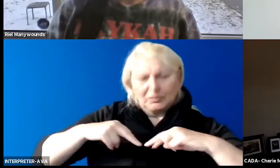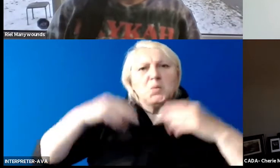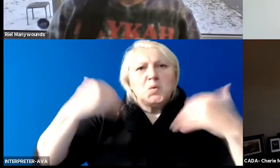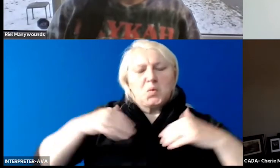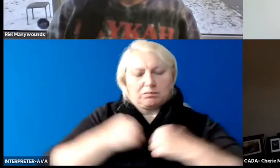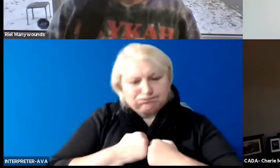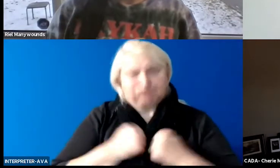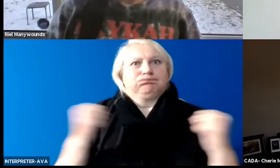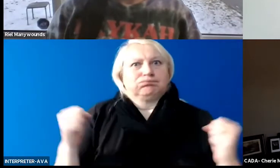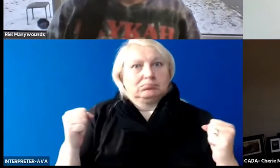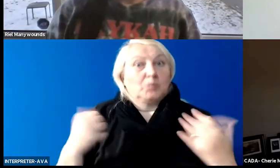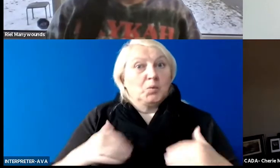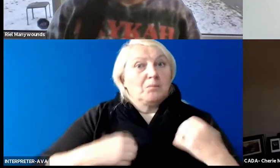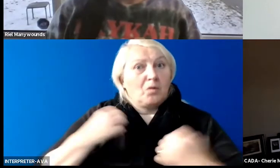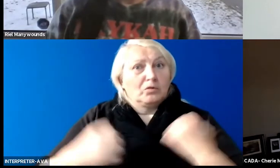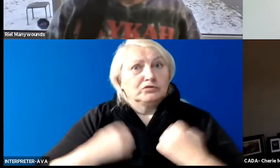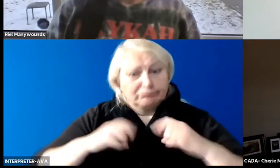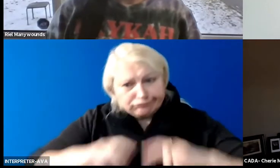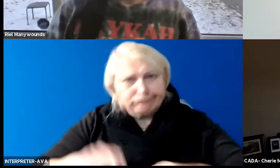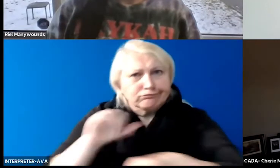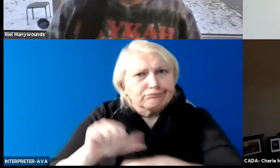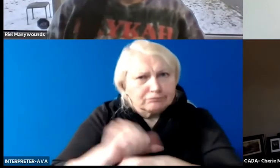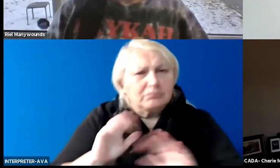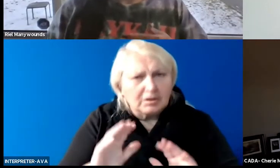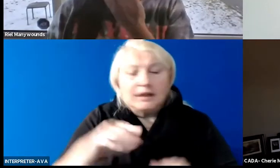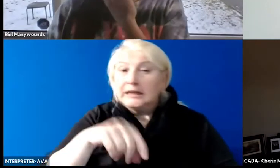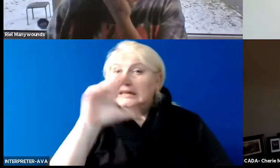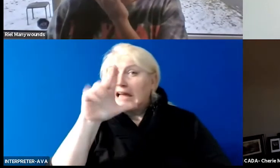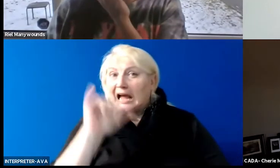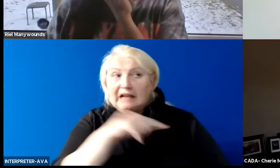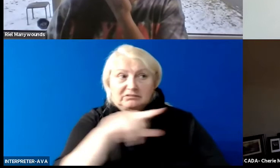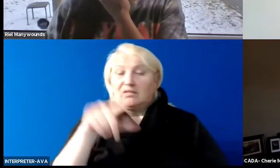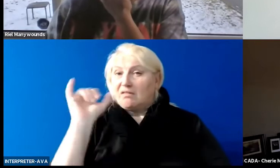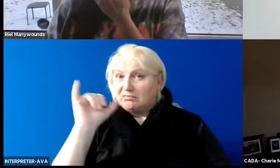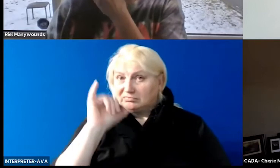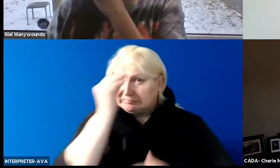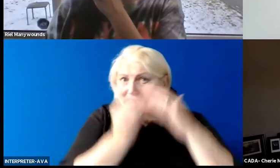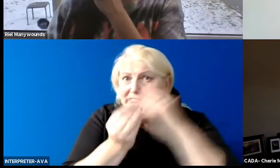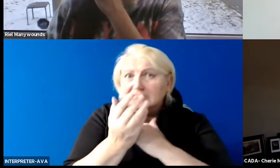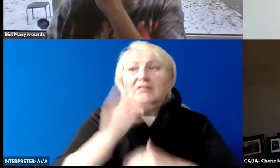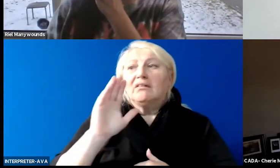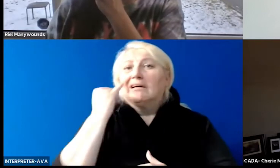And Calgary Arts Development is committed to the promise that there will be no retribution against people for the stories or perspectives that they share.